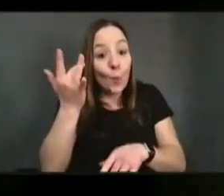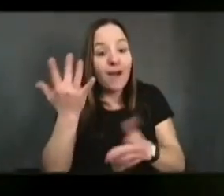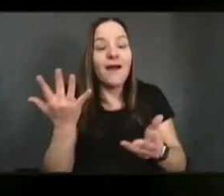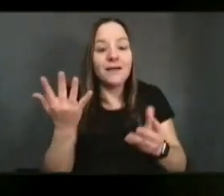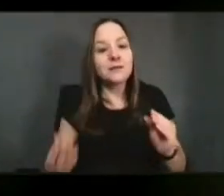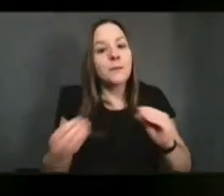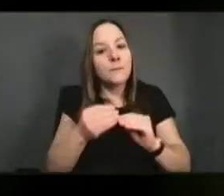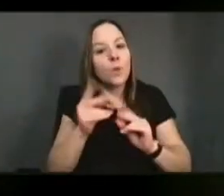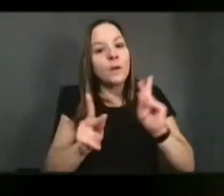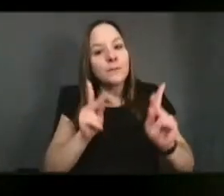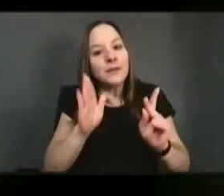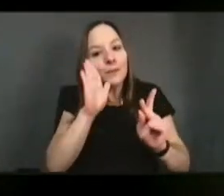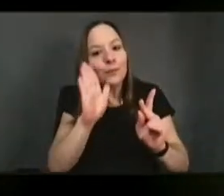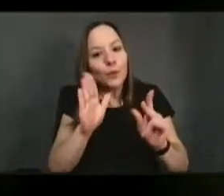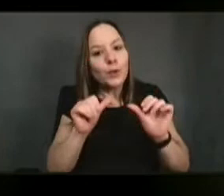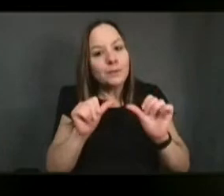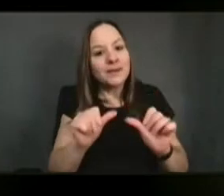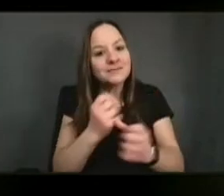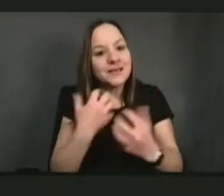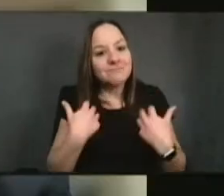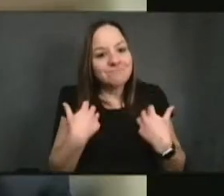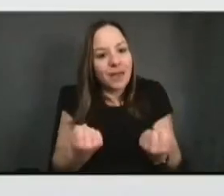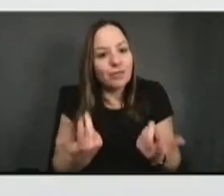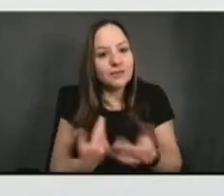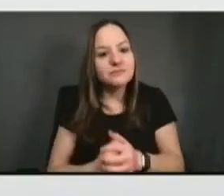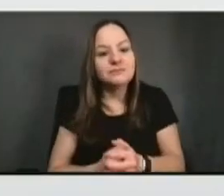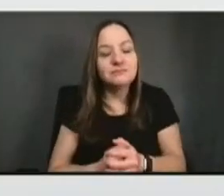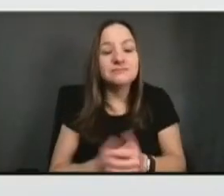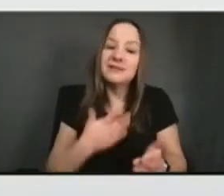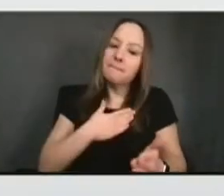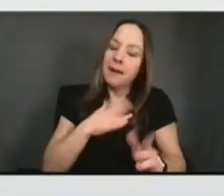caution will keep more people